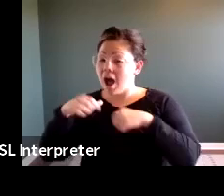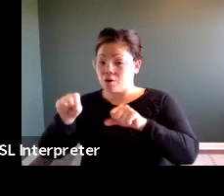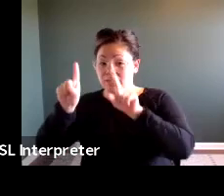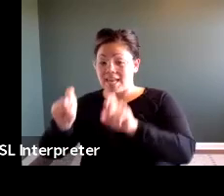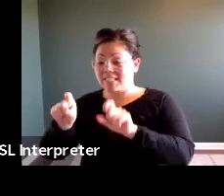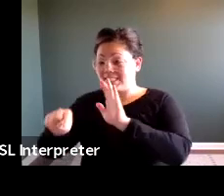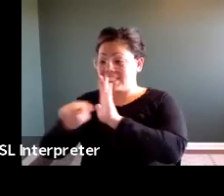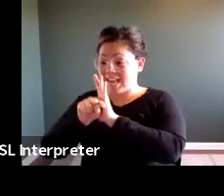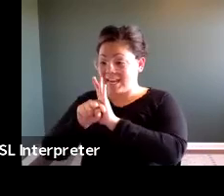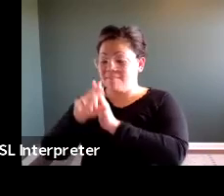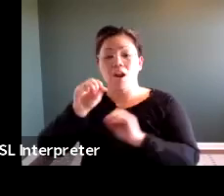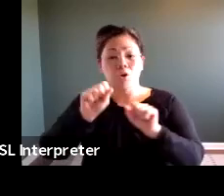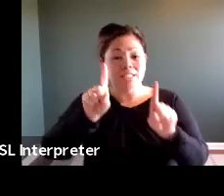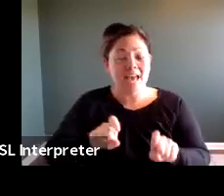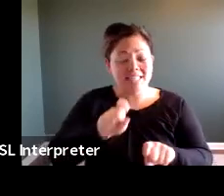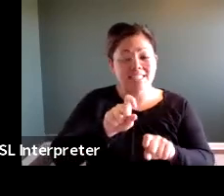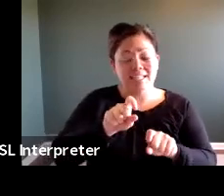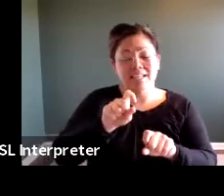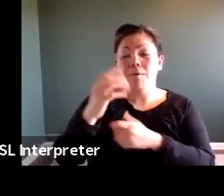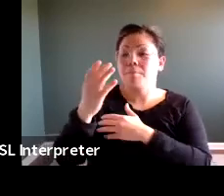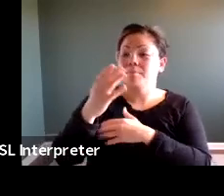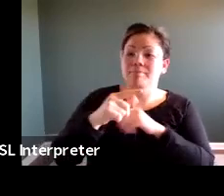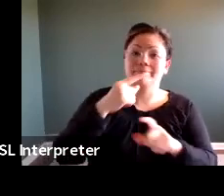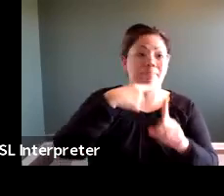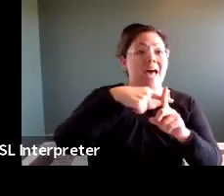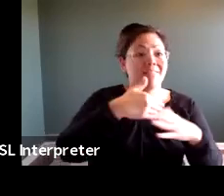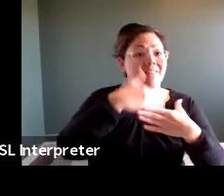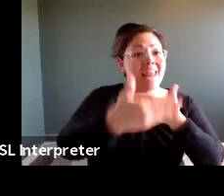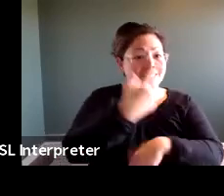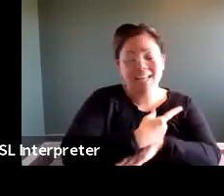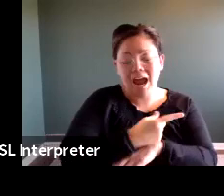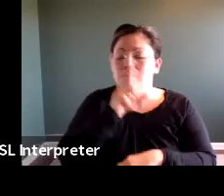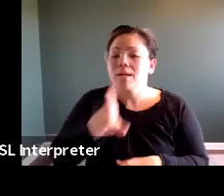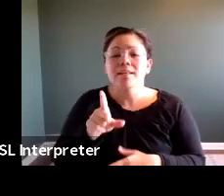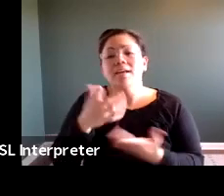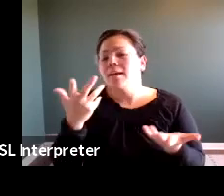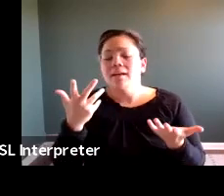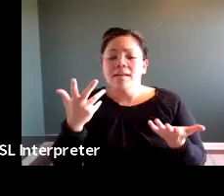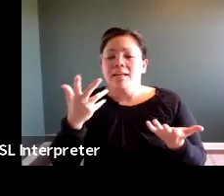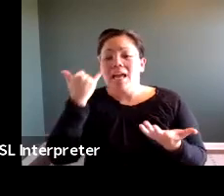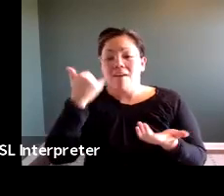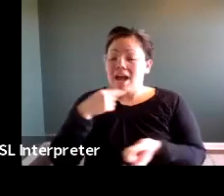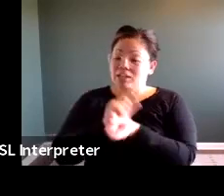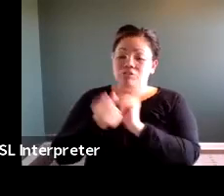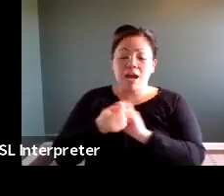and even test positive later today, especially the next day. And especially if I change my behavior, thinking that I'm negative